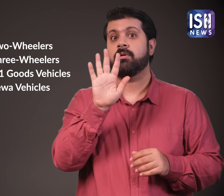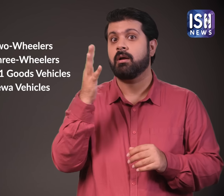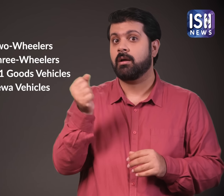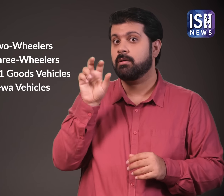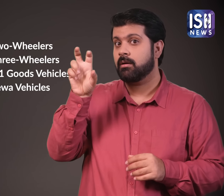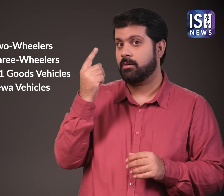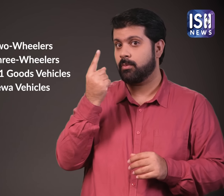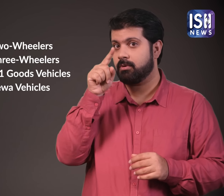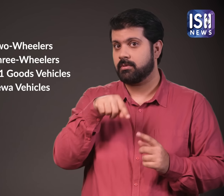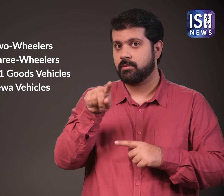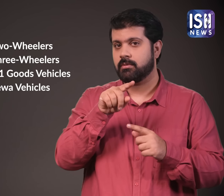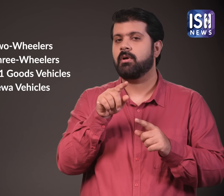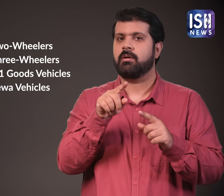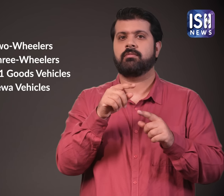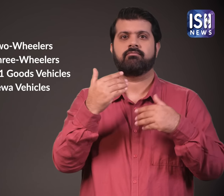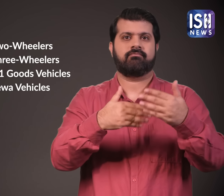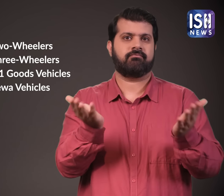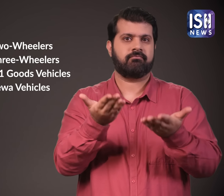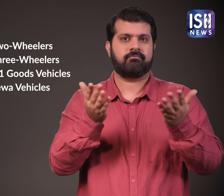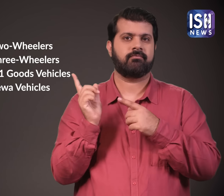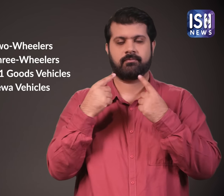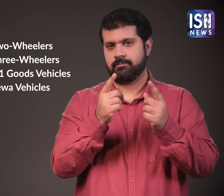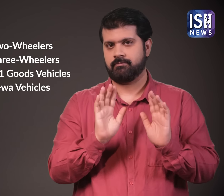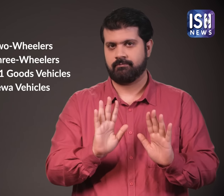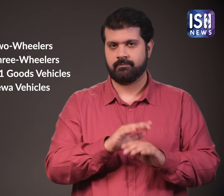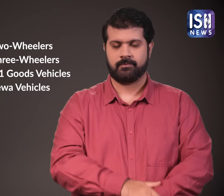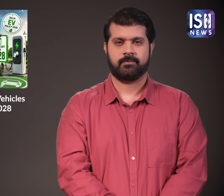The government says this scheme is only meant to promote EVs.